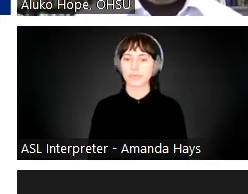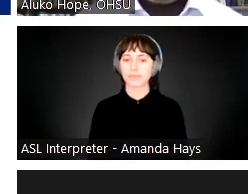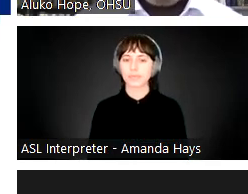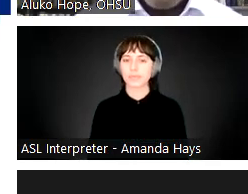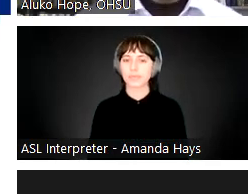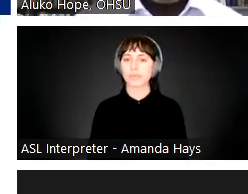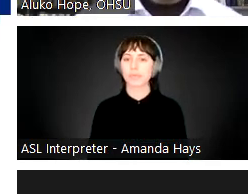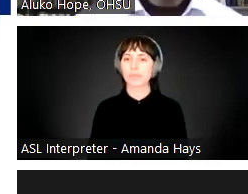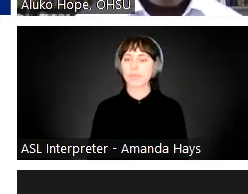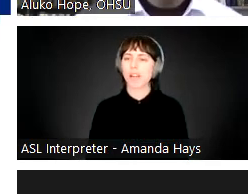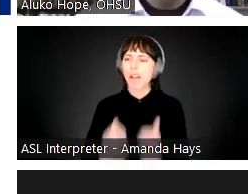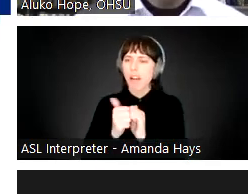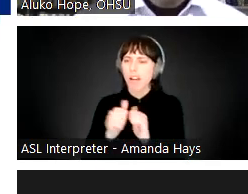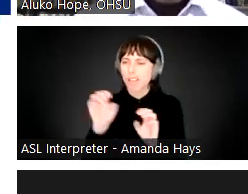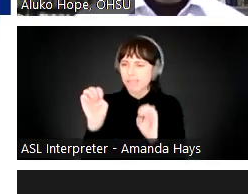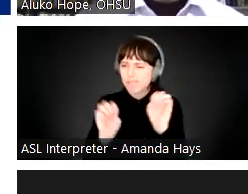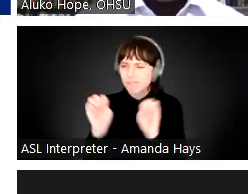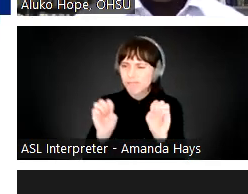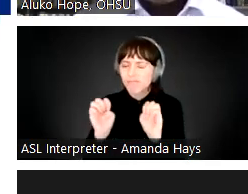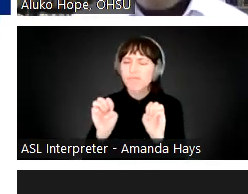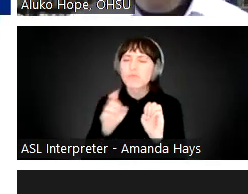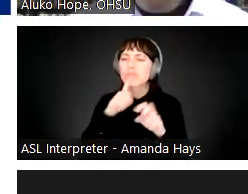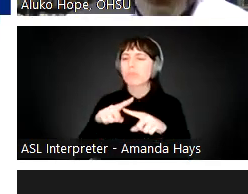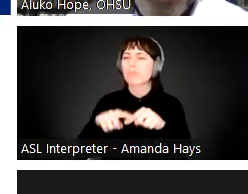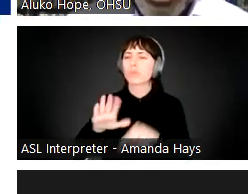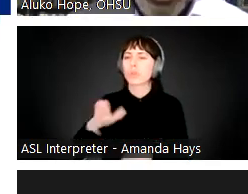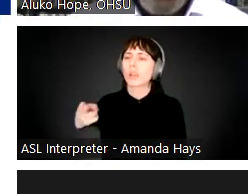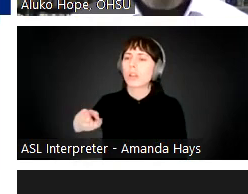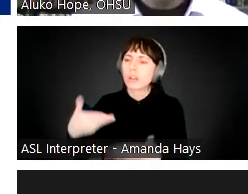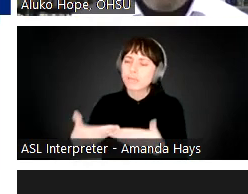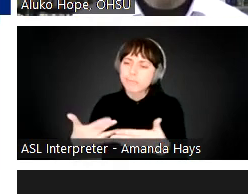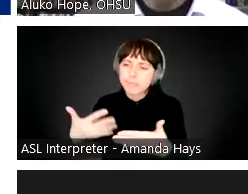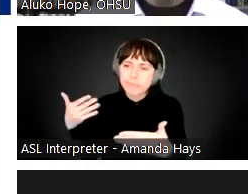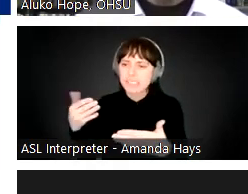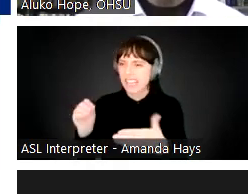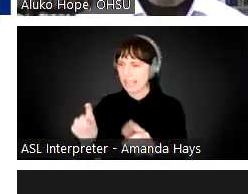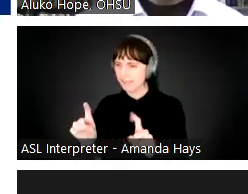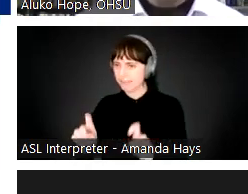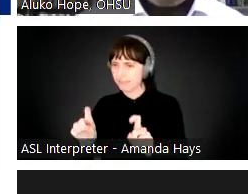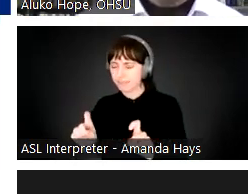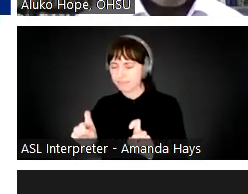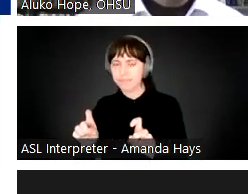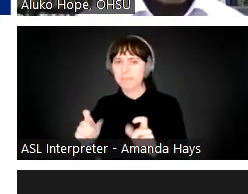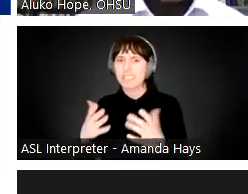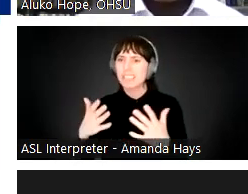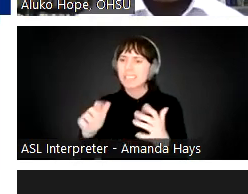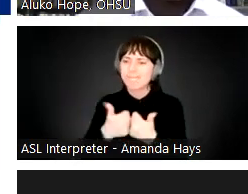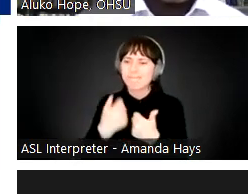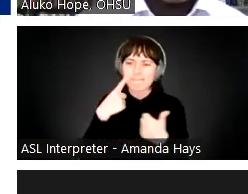on the history and on the exam. I think what can be confusing for patients, when they present to a doctor with these